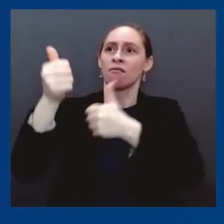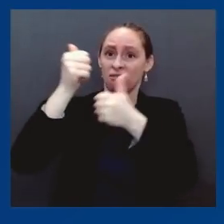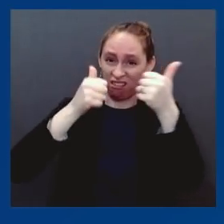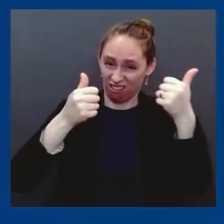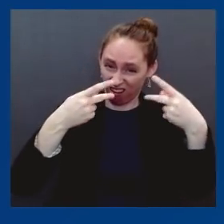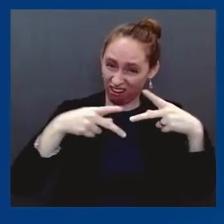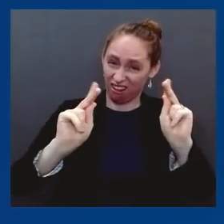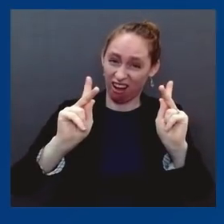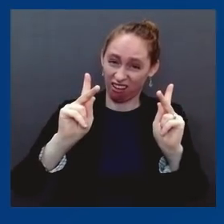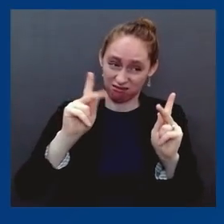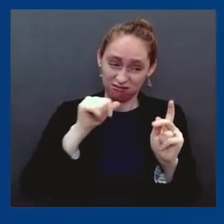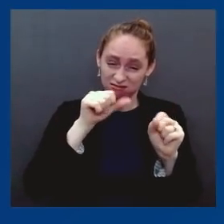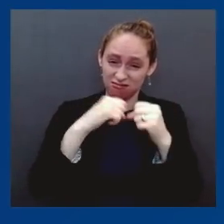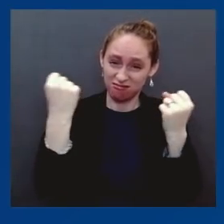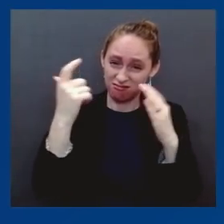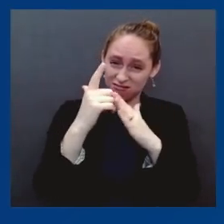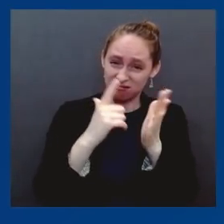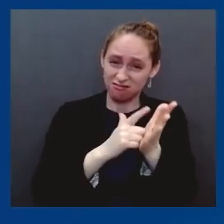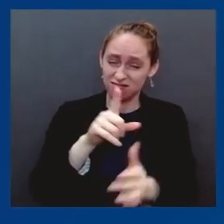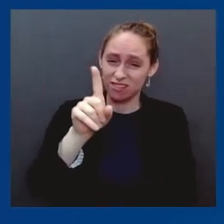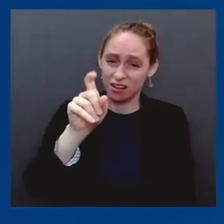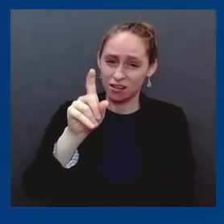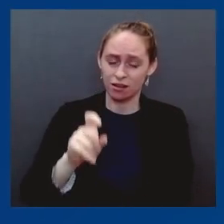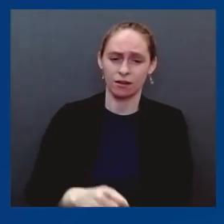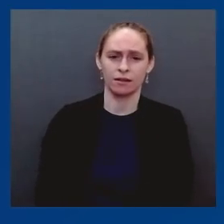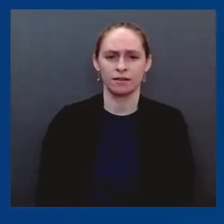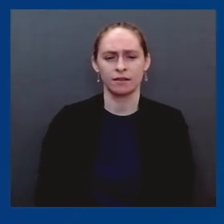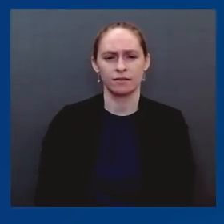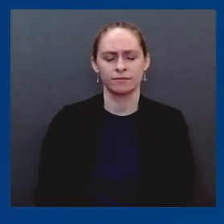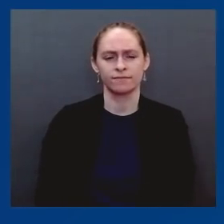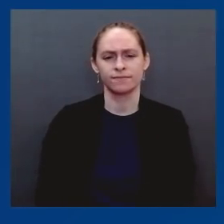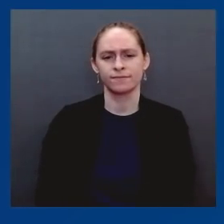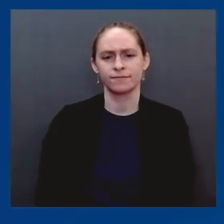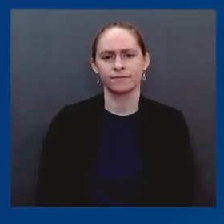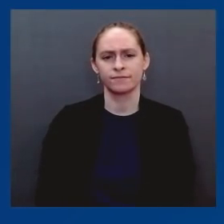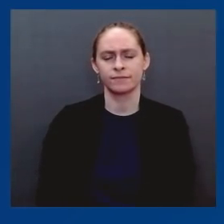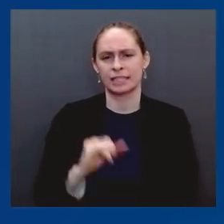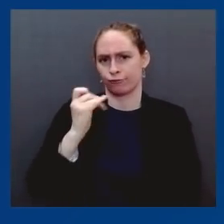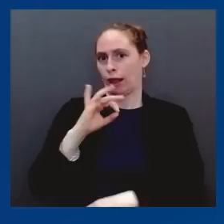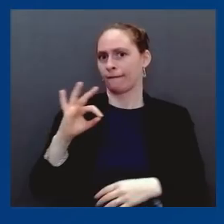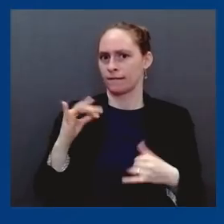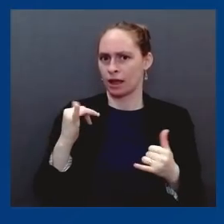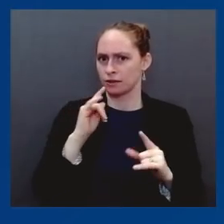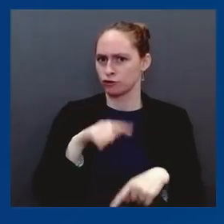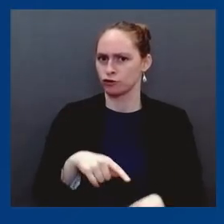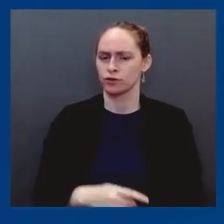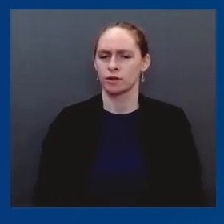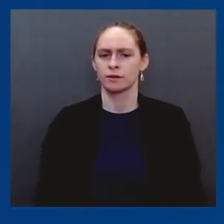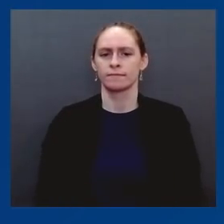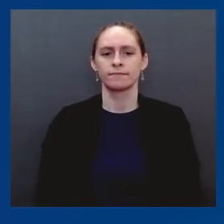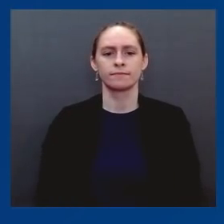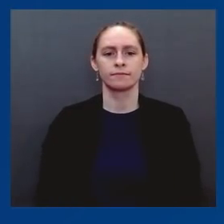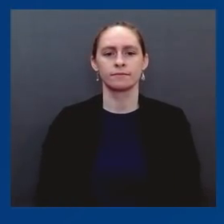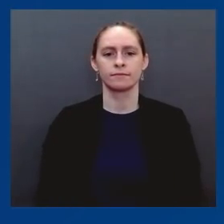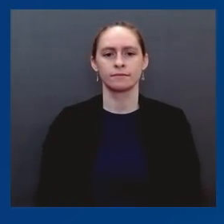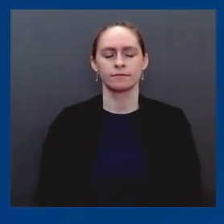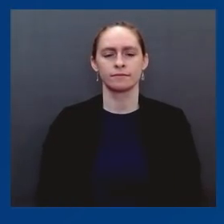as being completely and utterly unacceptable. The President has been very clear about how much of an impact